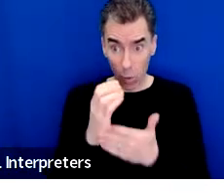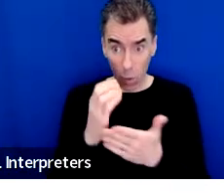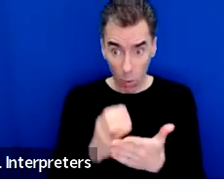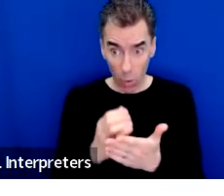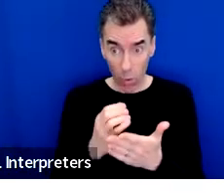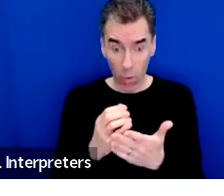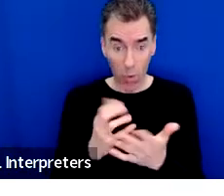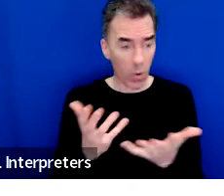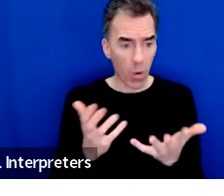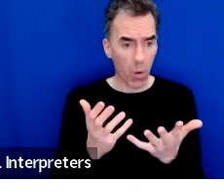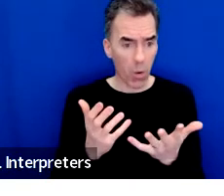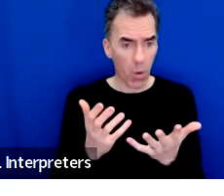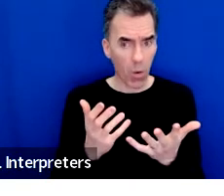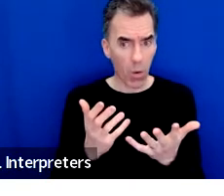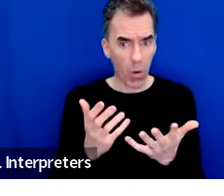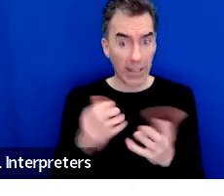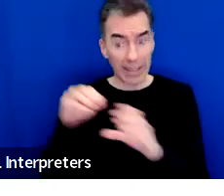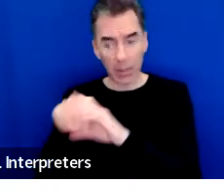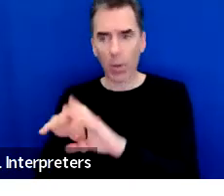or outside of candles